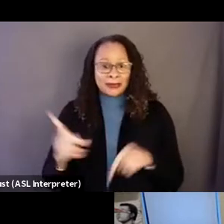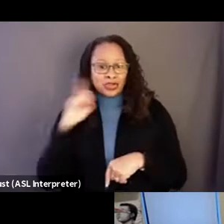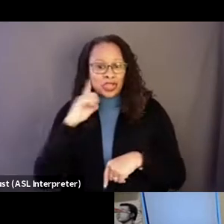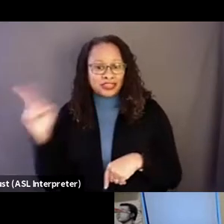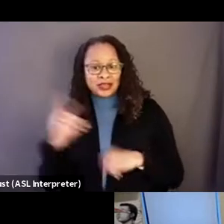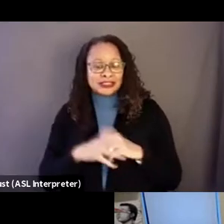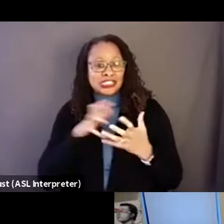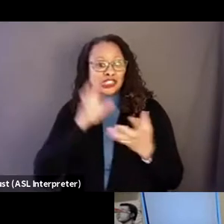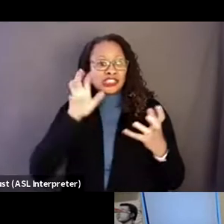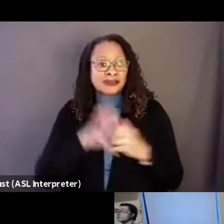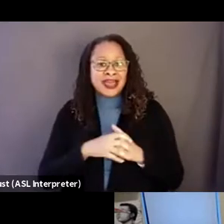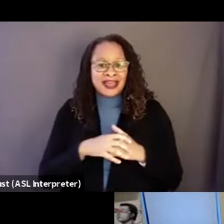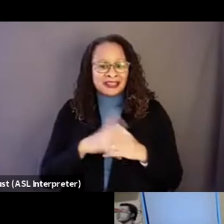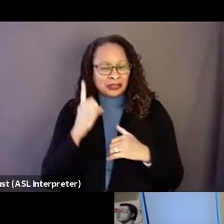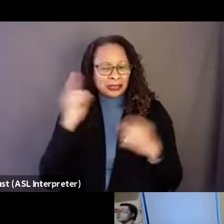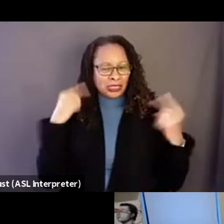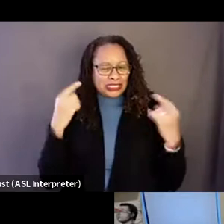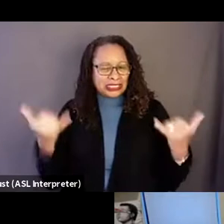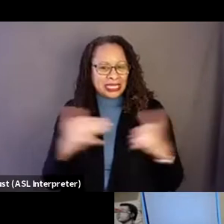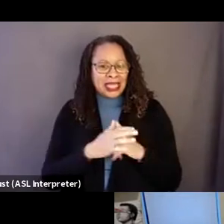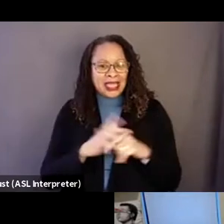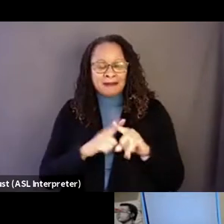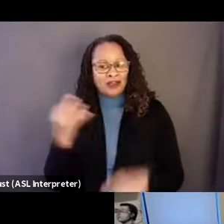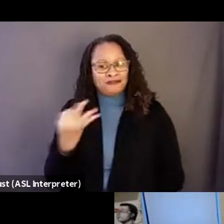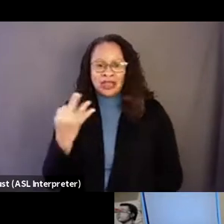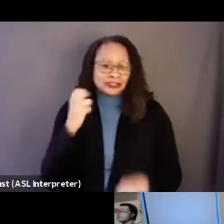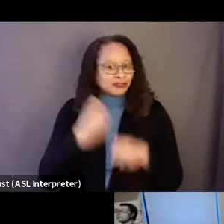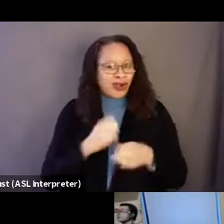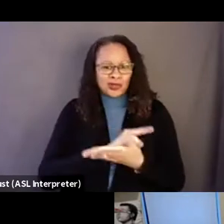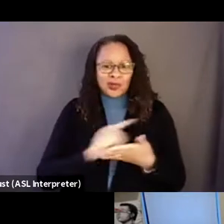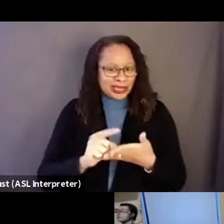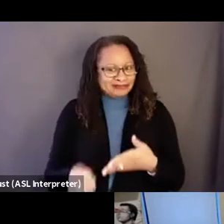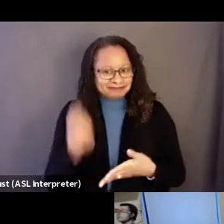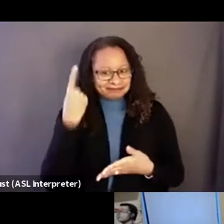They're kind of losing their minds a little bit. But I'm like, "It's Friday. It's been a hard week. Do you."